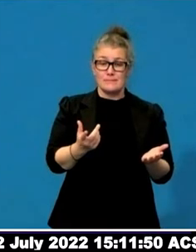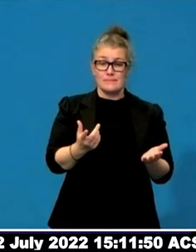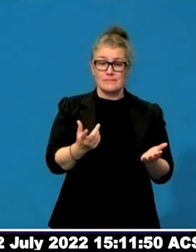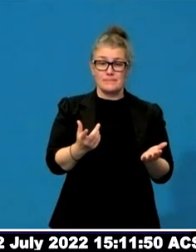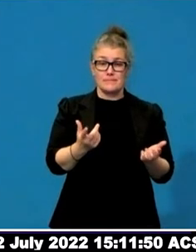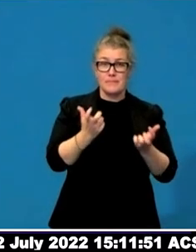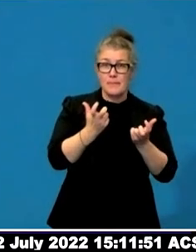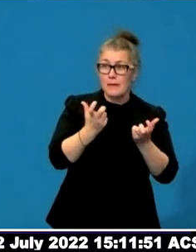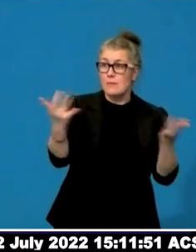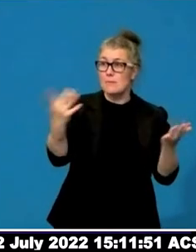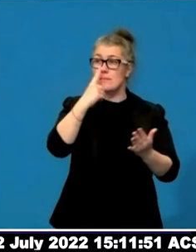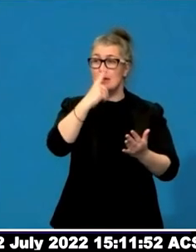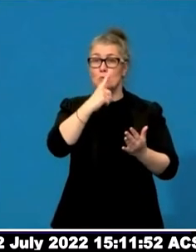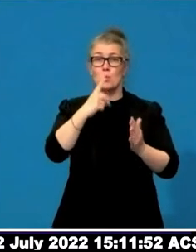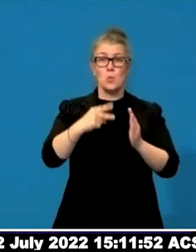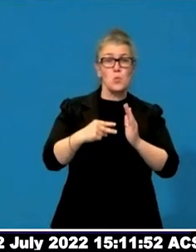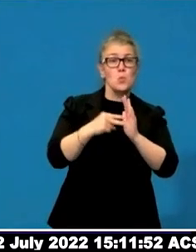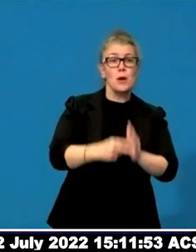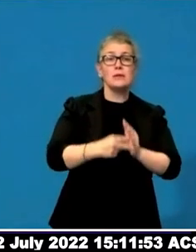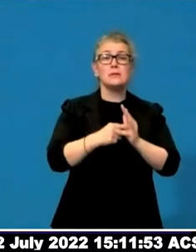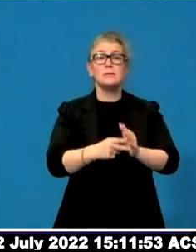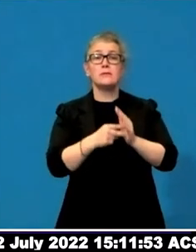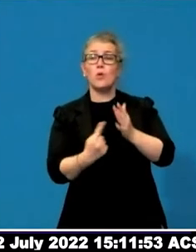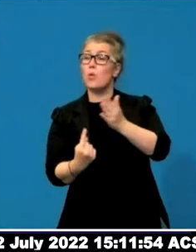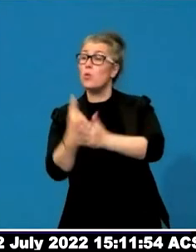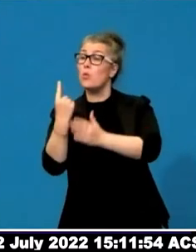waiting for outcomes of this - of their own issues